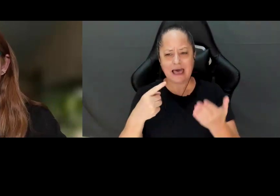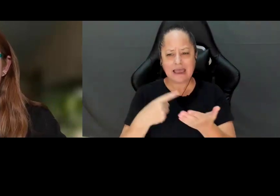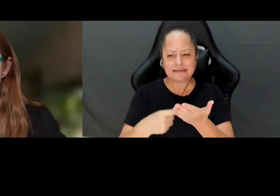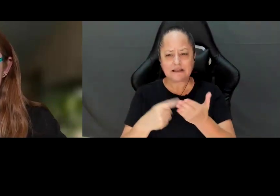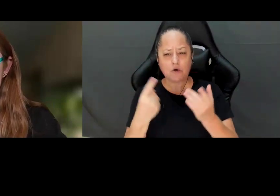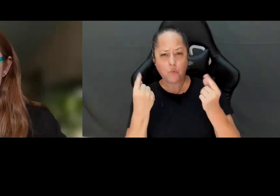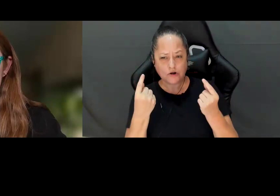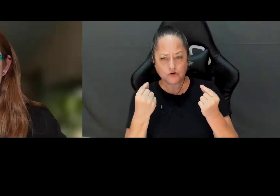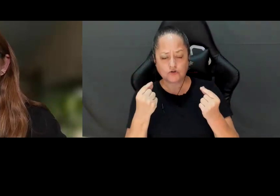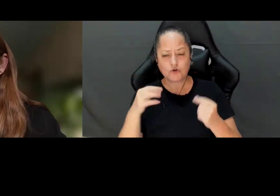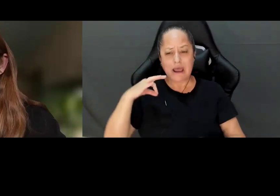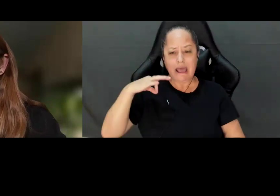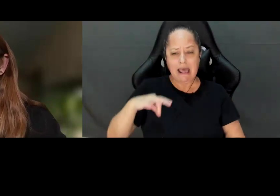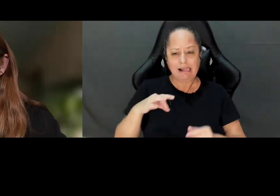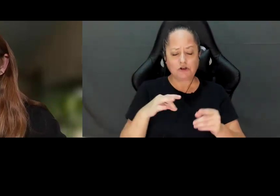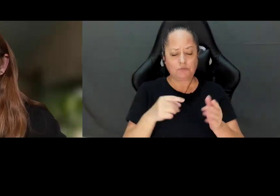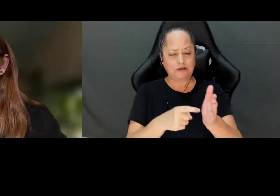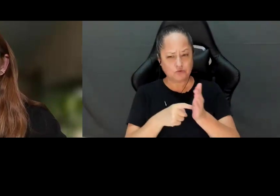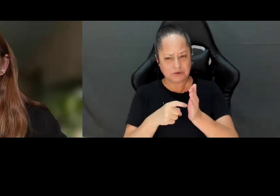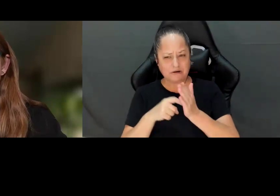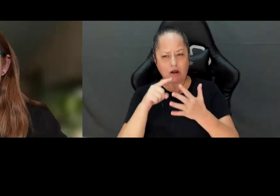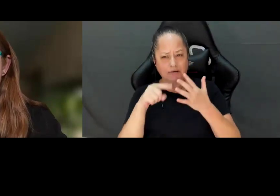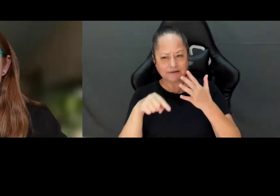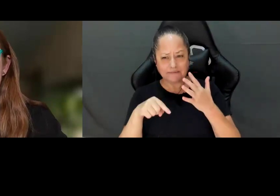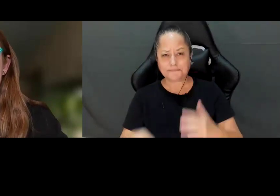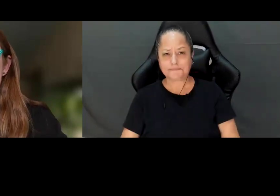and eligibility requirements and everything like that.